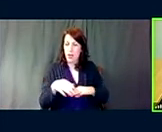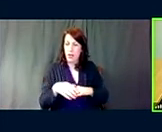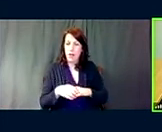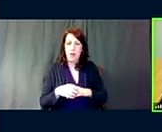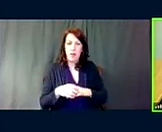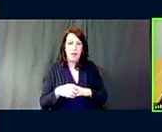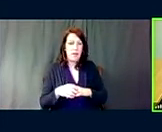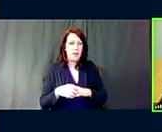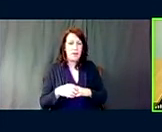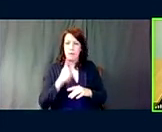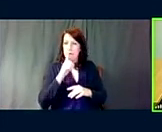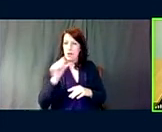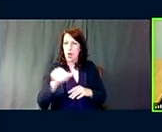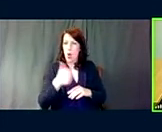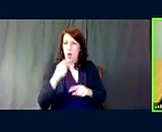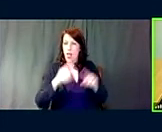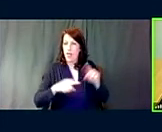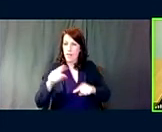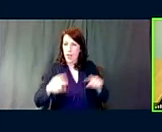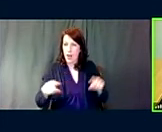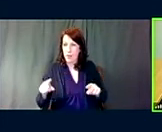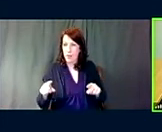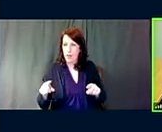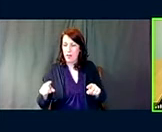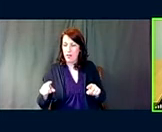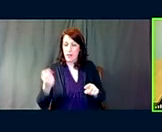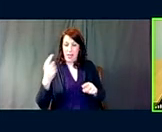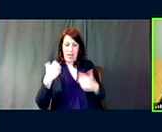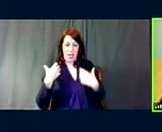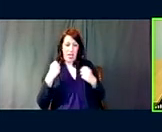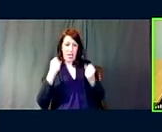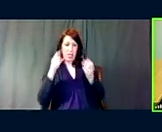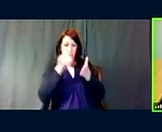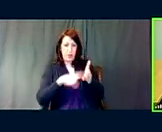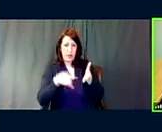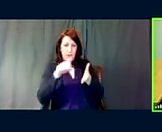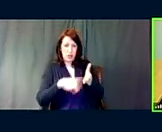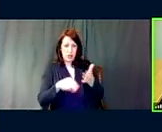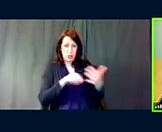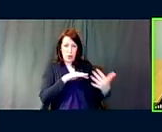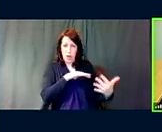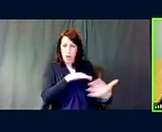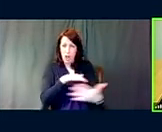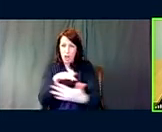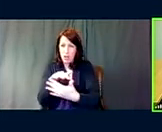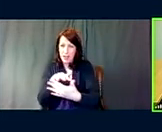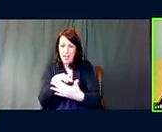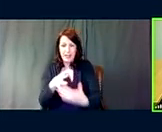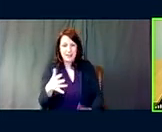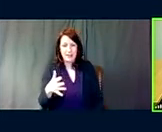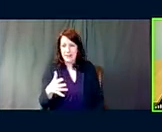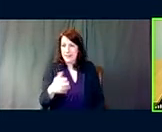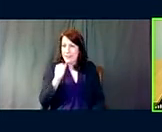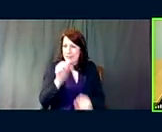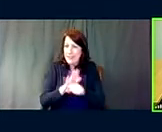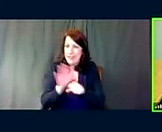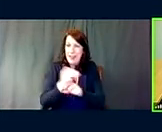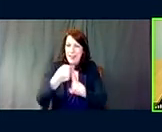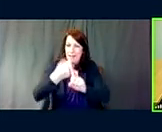OF HUMAN BEHAVIOR BUT NO OTHER VARIABLE, THAT WE IN HEALTH RESEARCH LOOK AT, IS AS POORLY